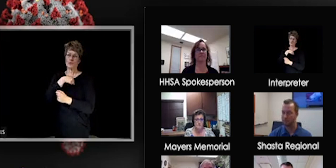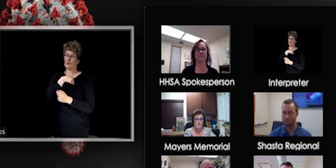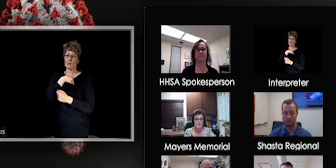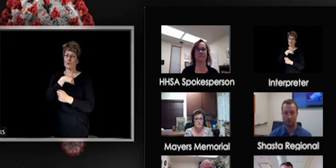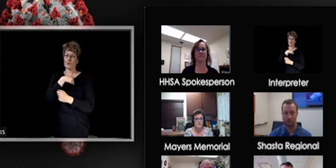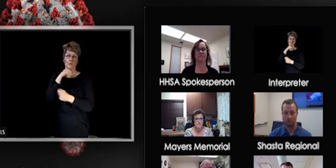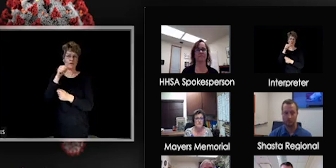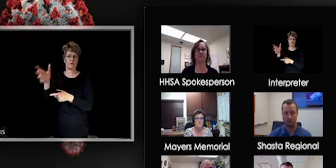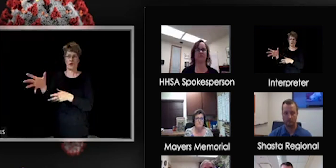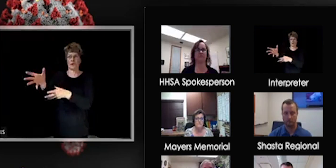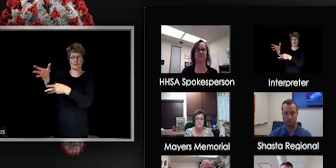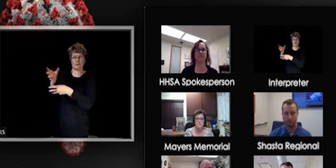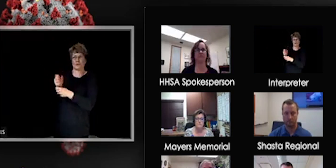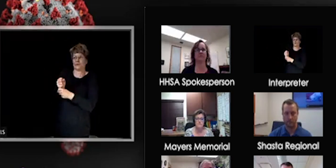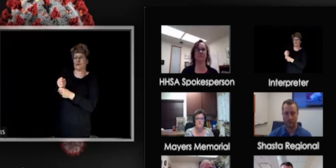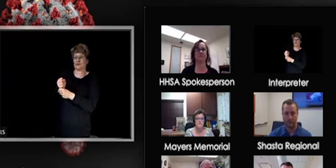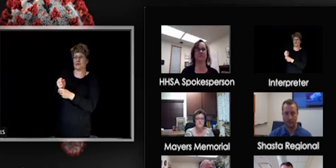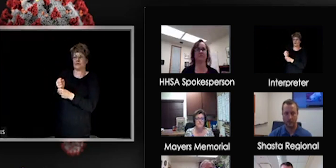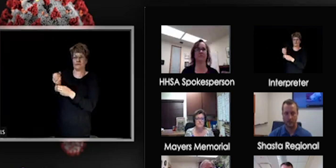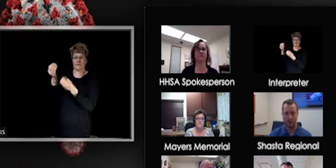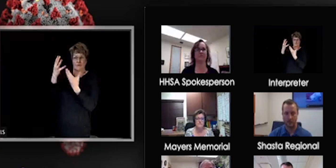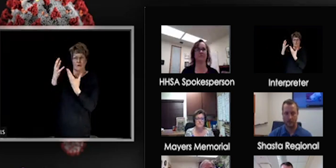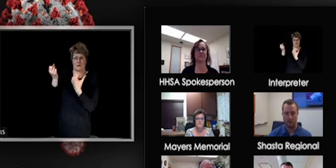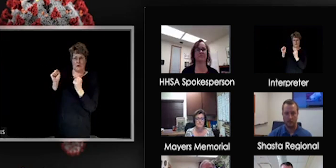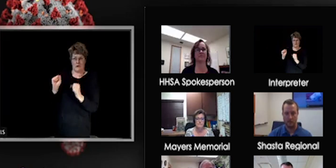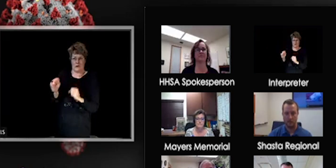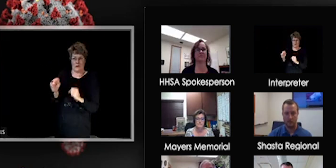order at this point and so that’s where we look for guidance to open up these various